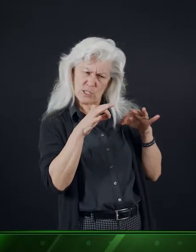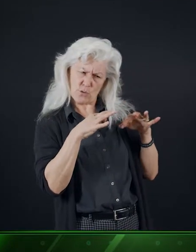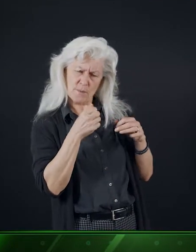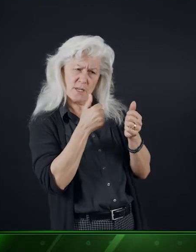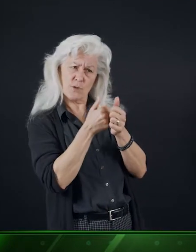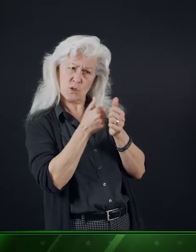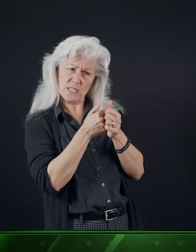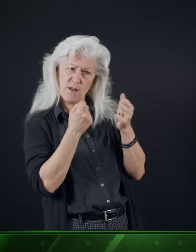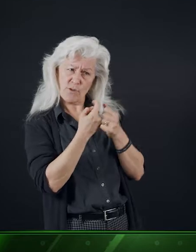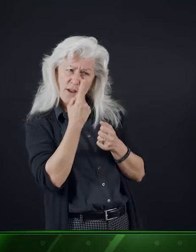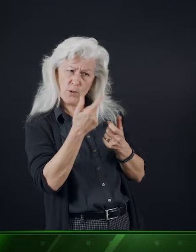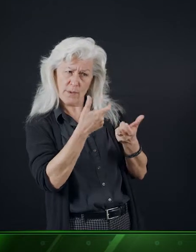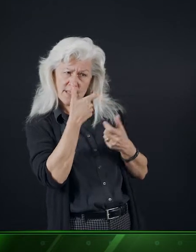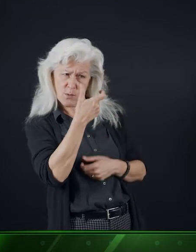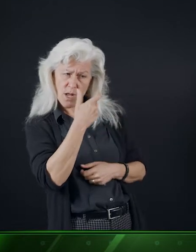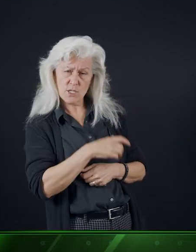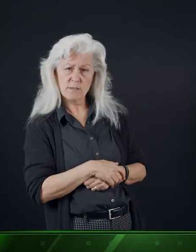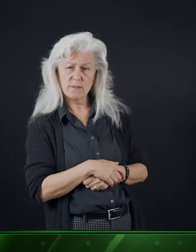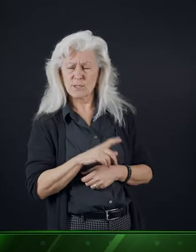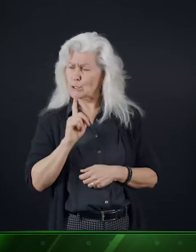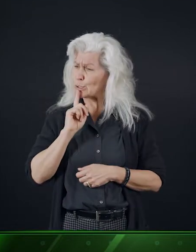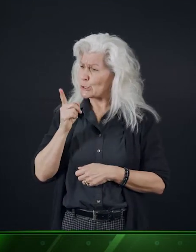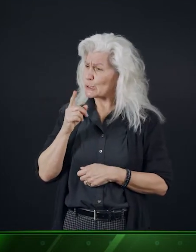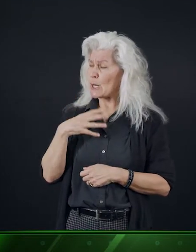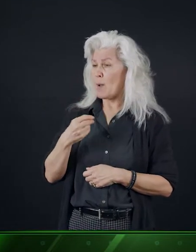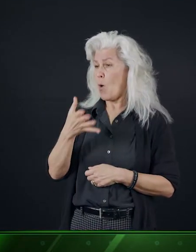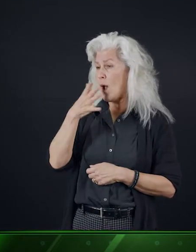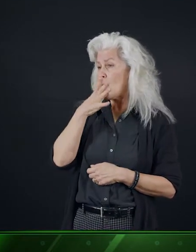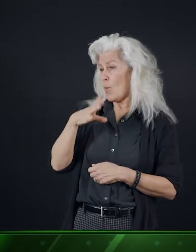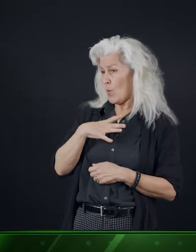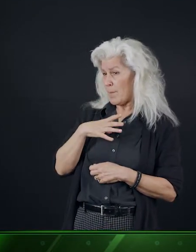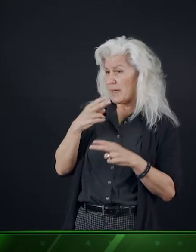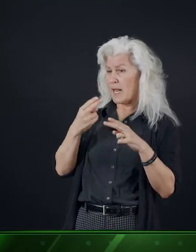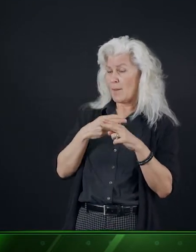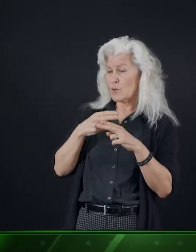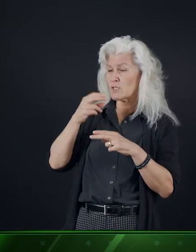Absolutely. I'm a white woman, using pronouns she/her. I have dark blond hair,